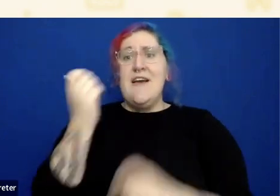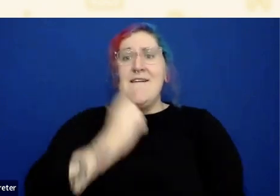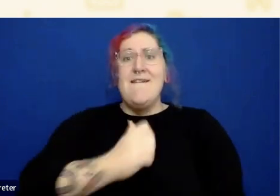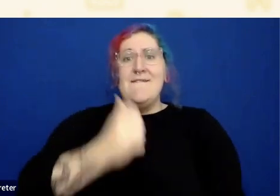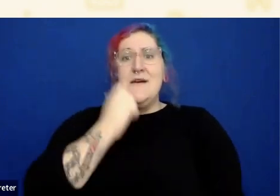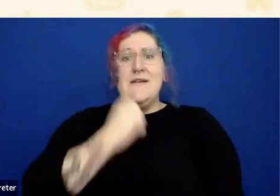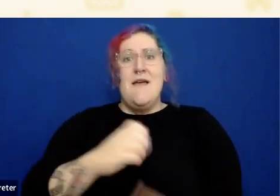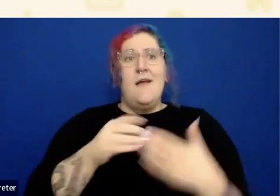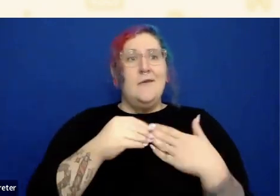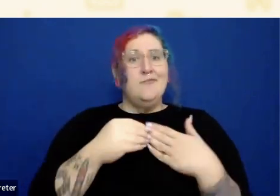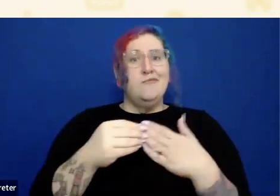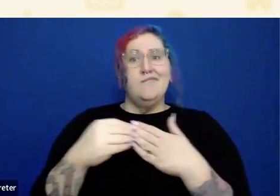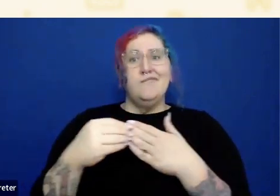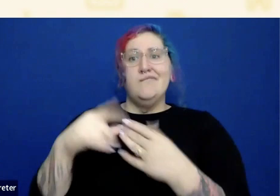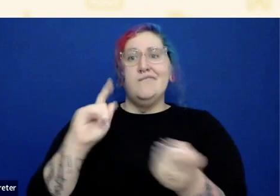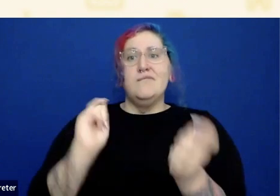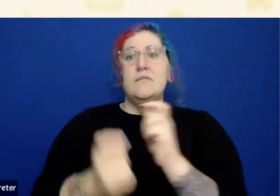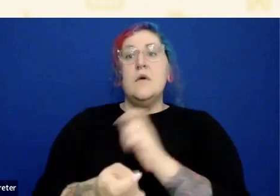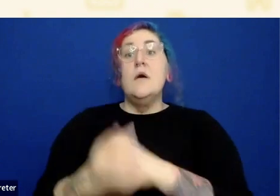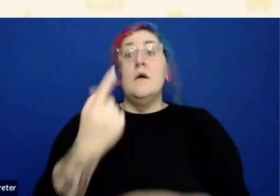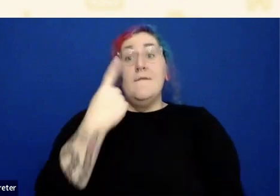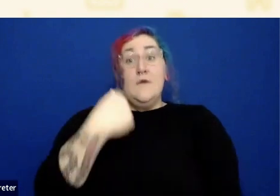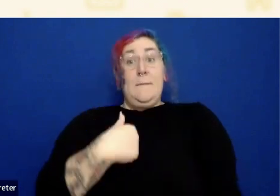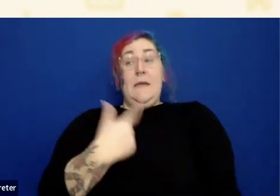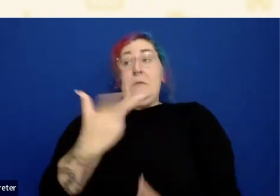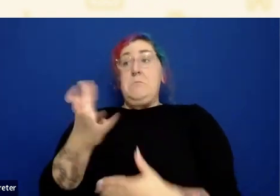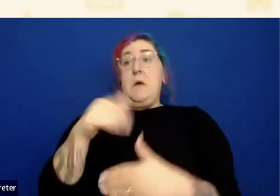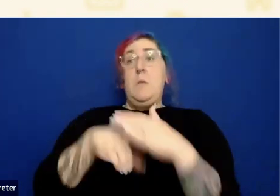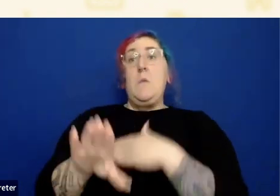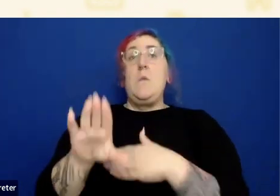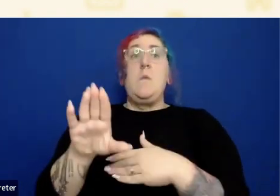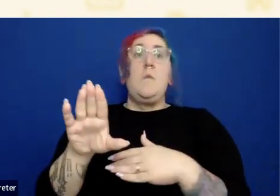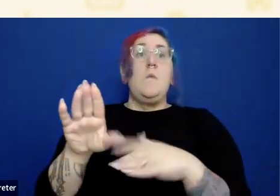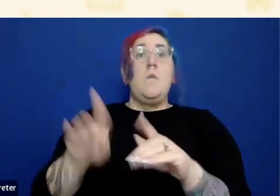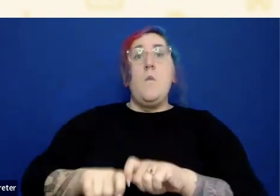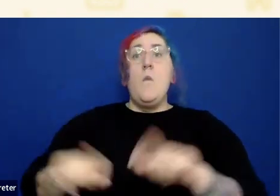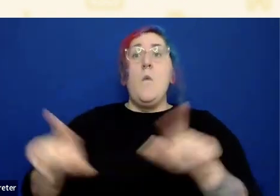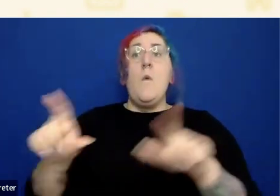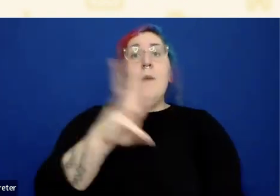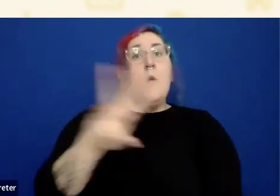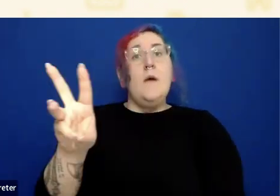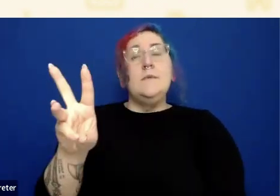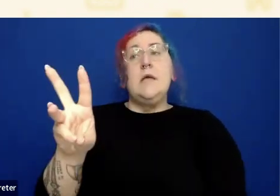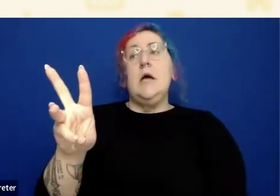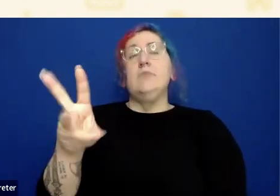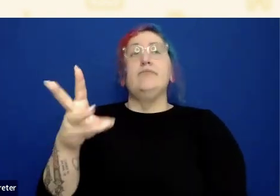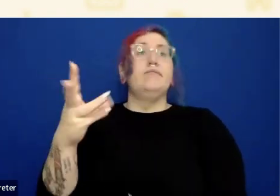Even for me, like, I'll go to a website, going about my day-to-day tasks,